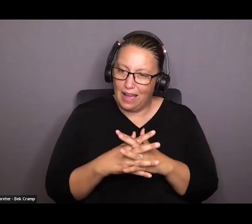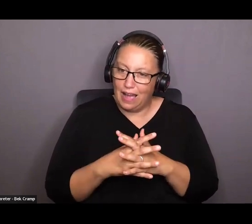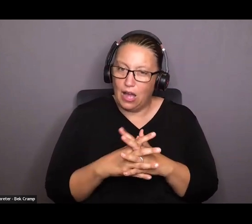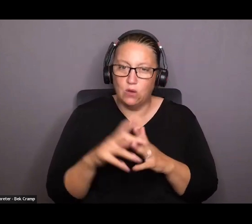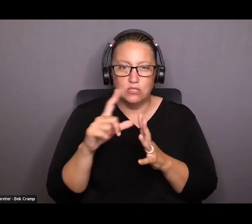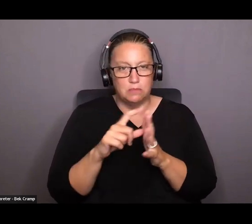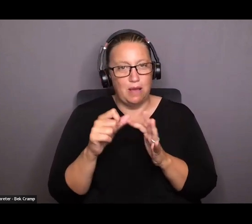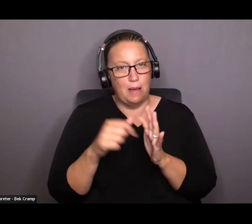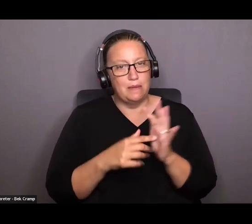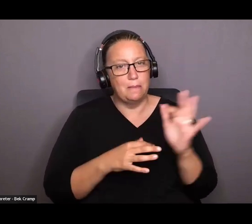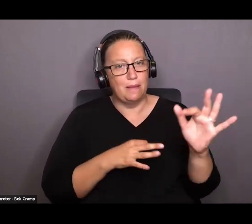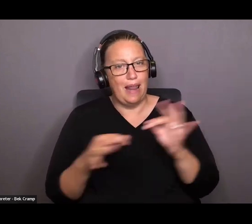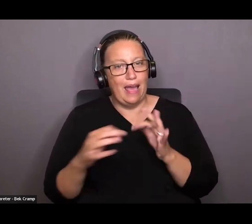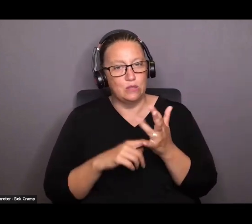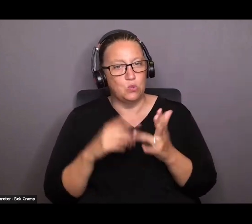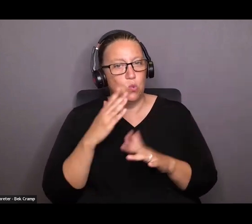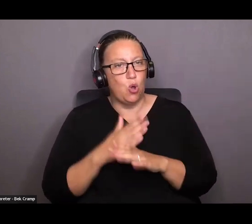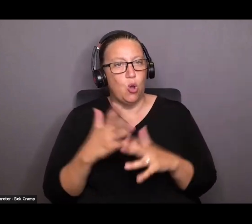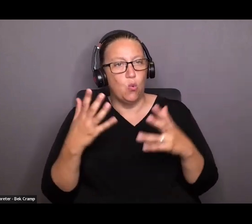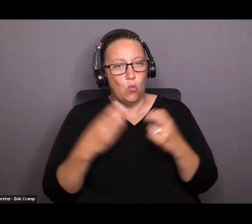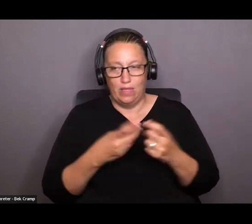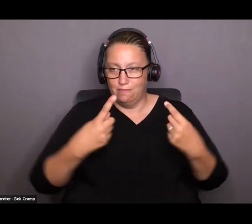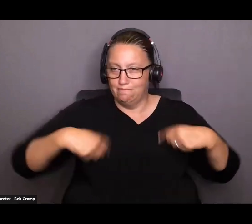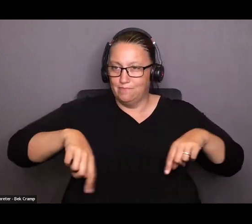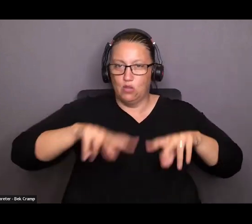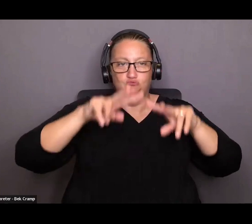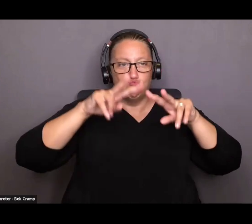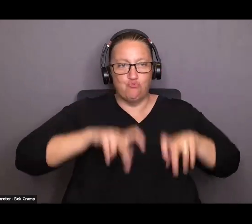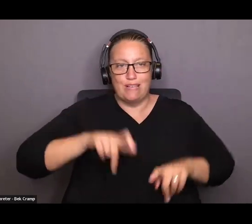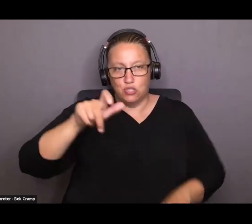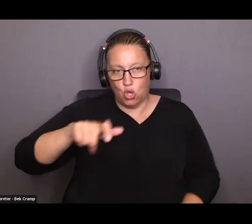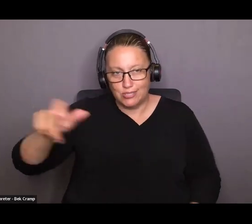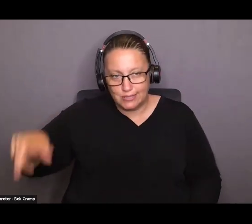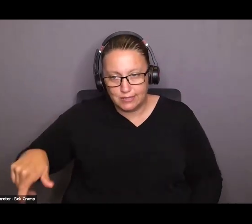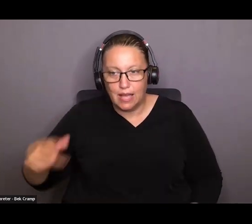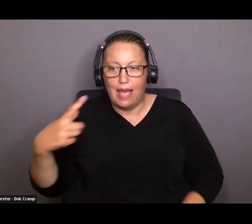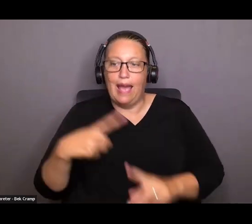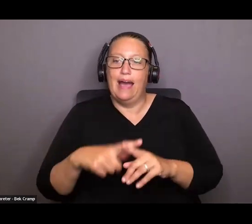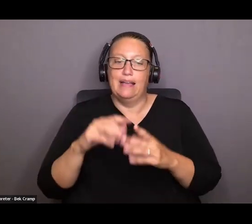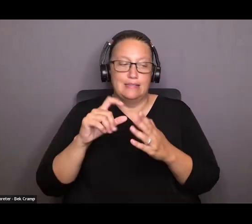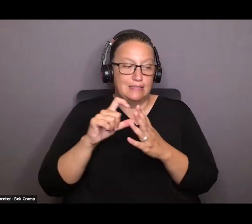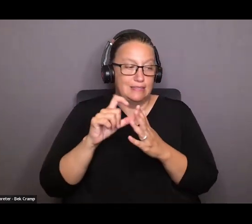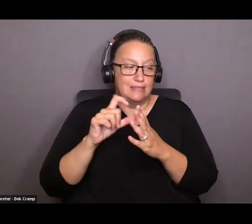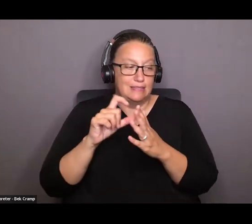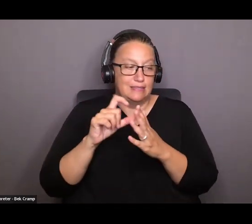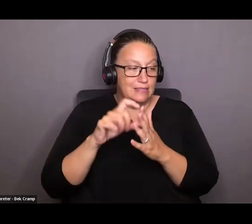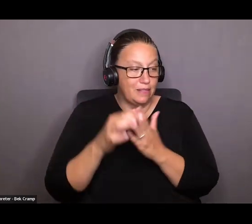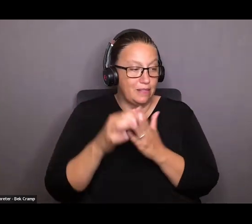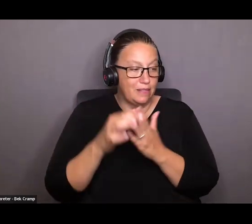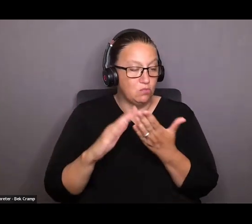with researchers and the disability community to ensure policies aimed at eliminating restrictive